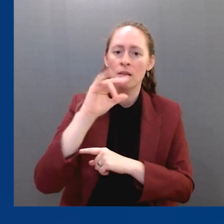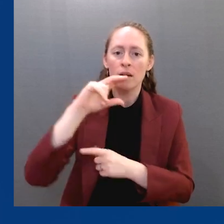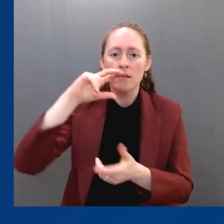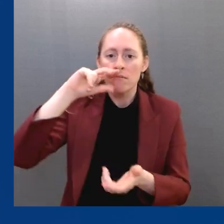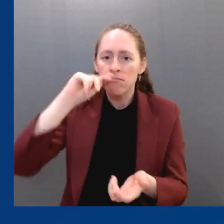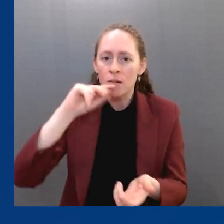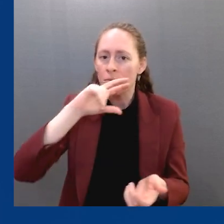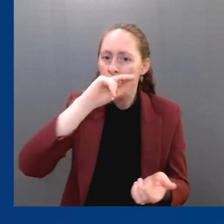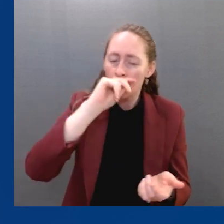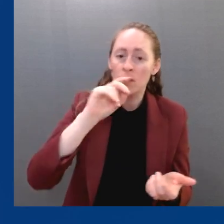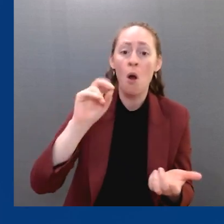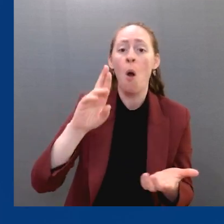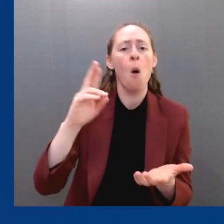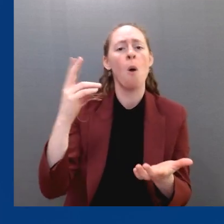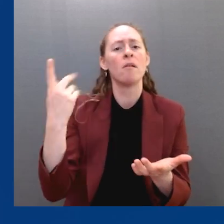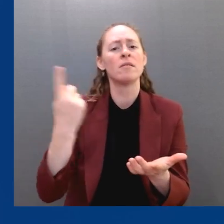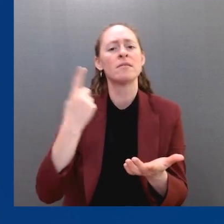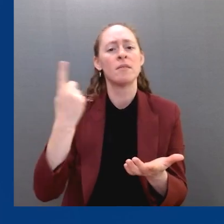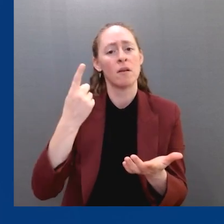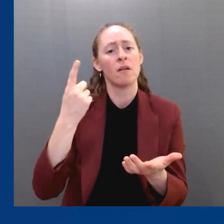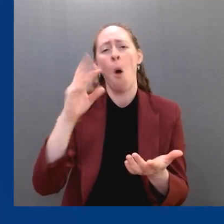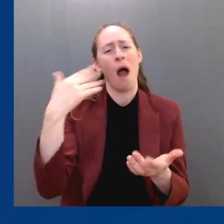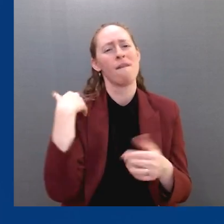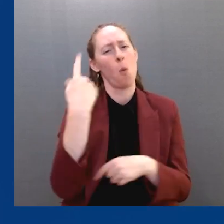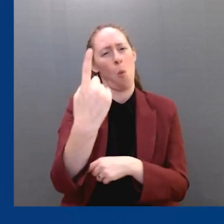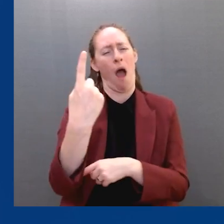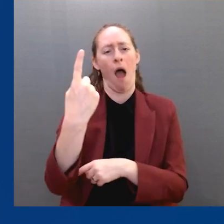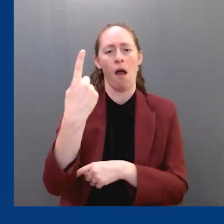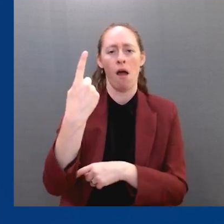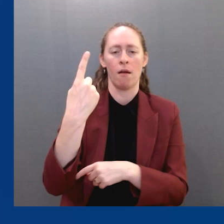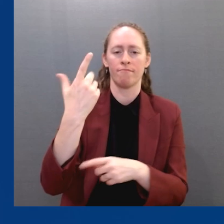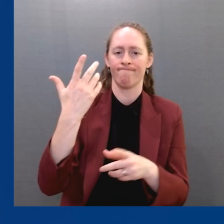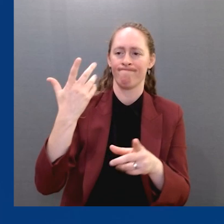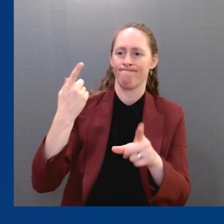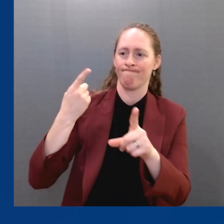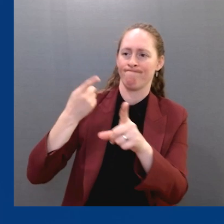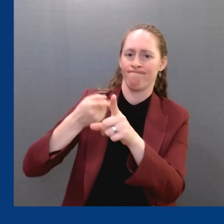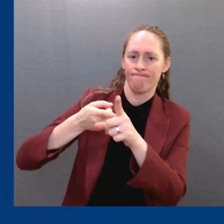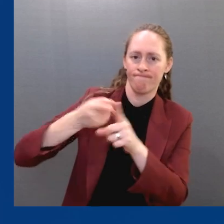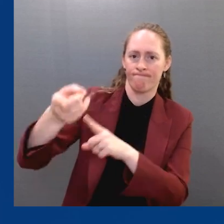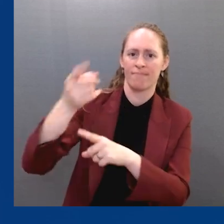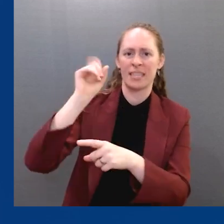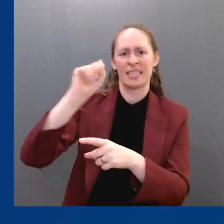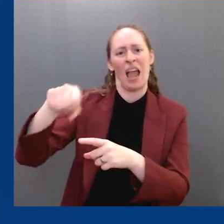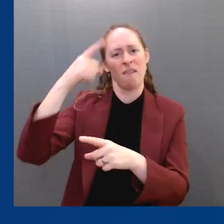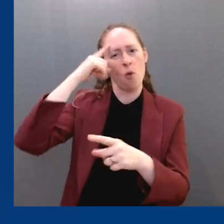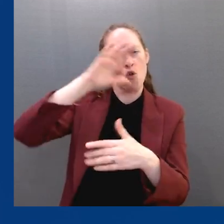2.0 efforts around those vaccines? Is it that just that you don't have the money from Congress to do that?